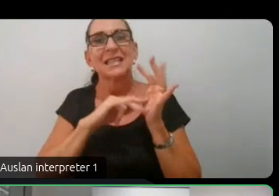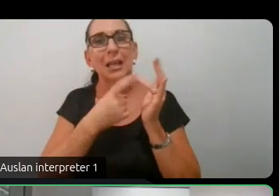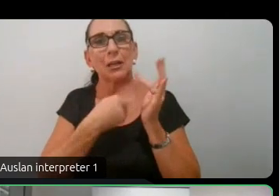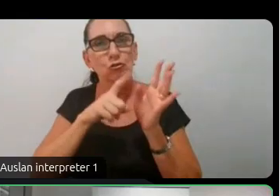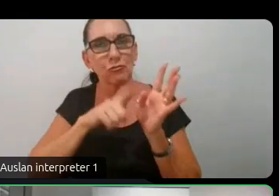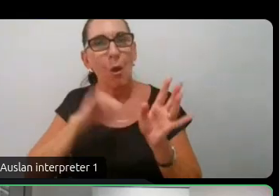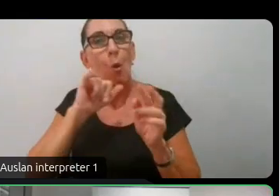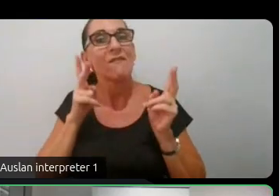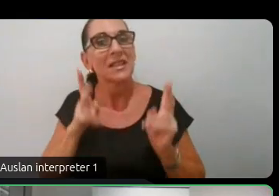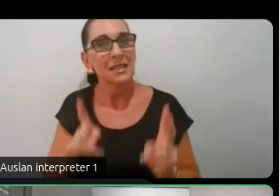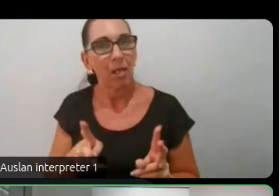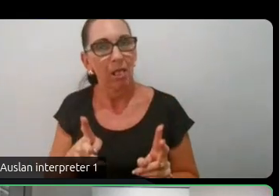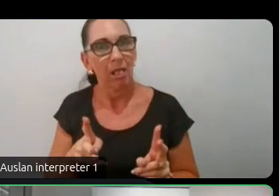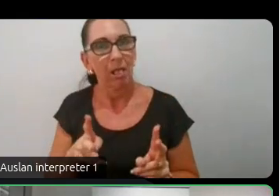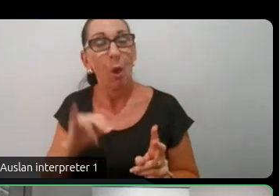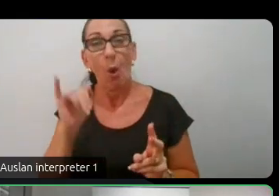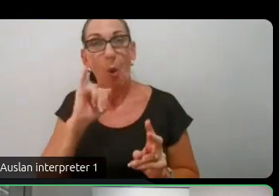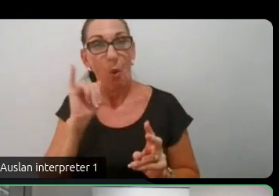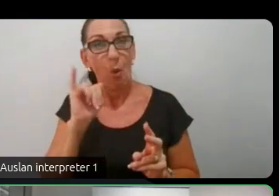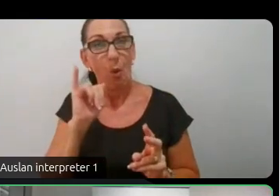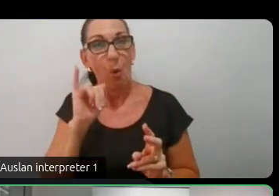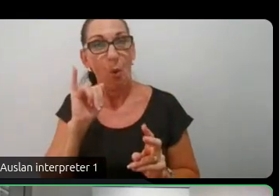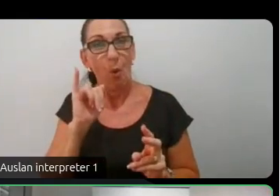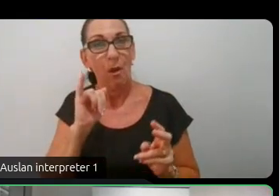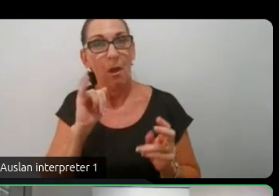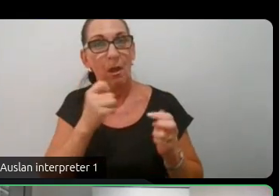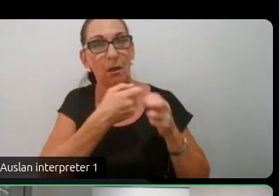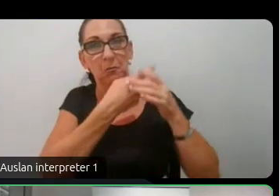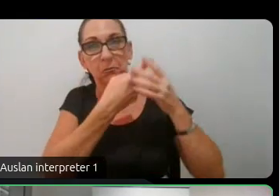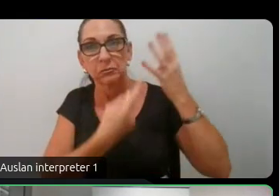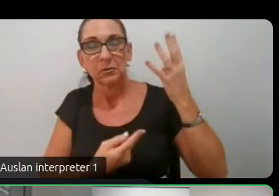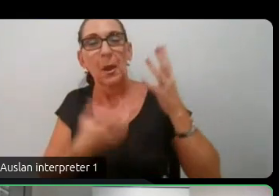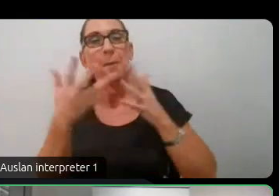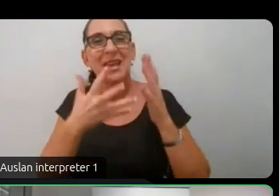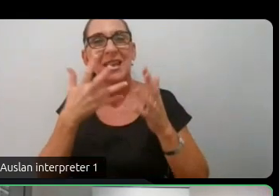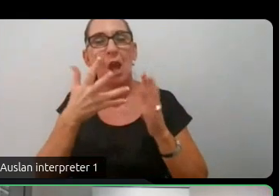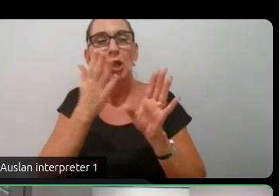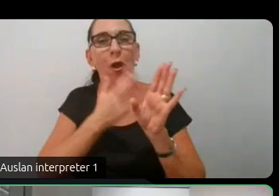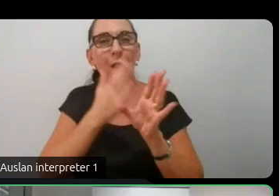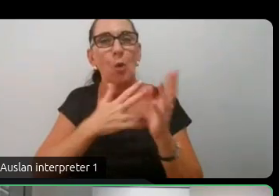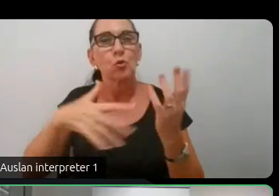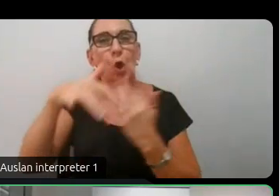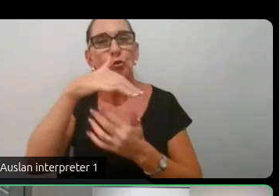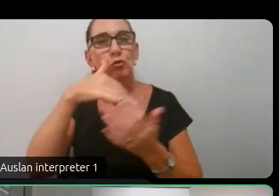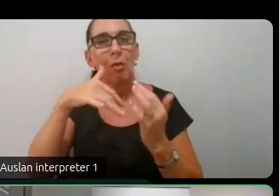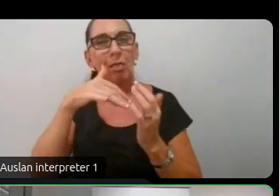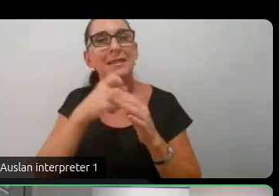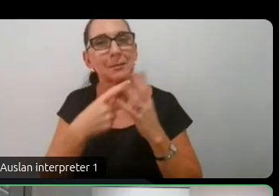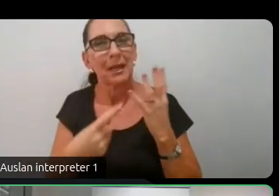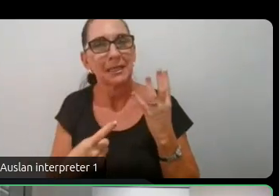you are collated as a impairments which form what's called psychosocial disabilities those um